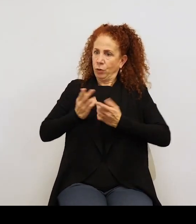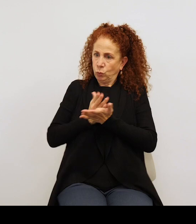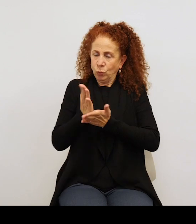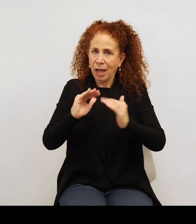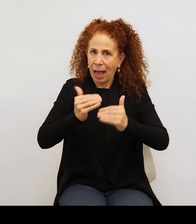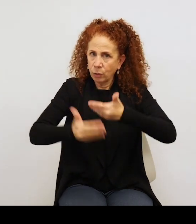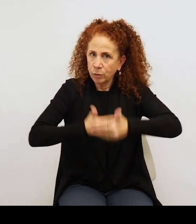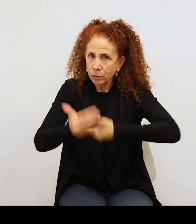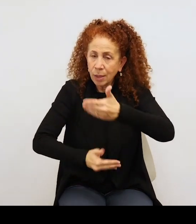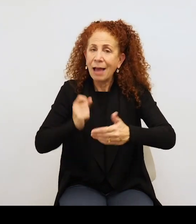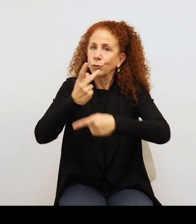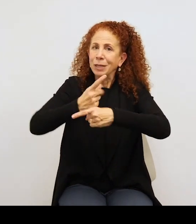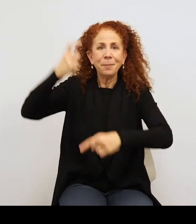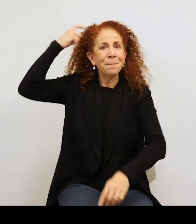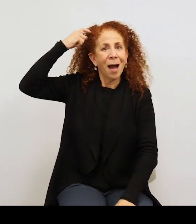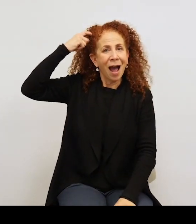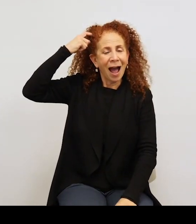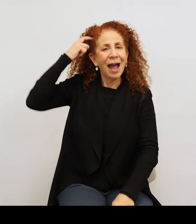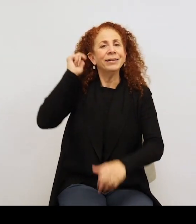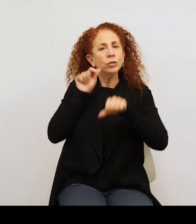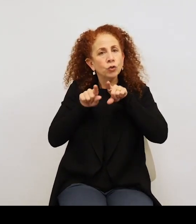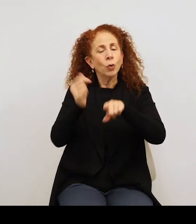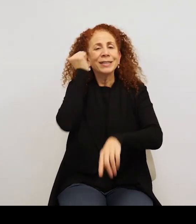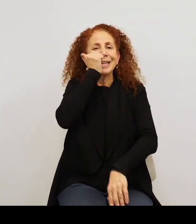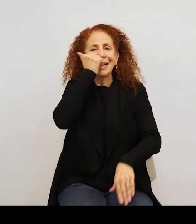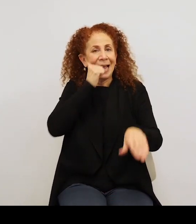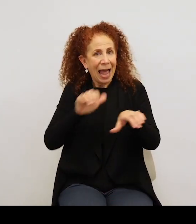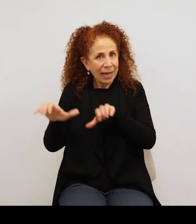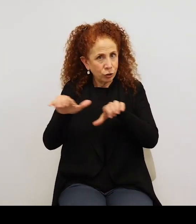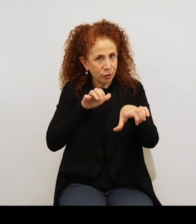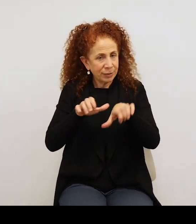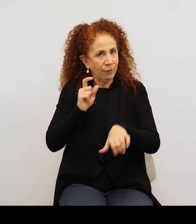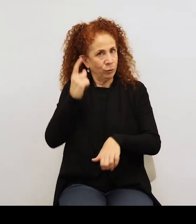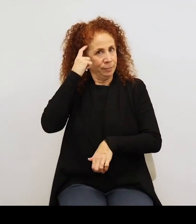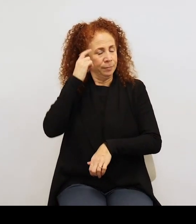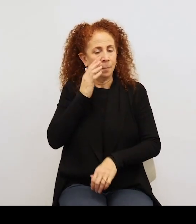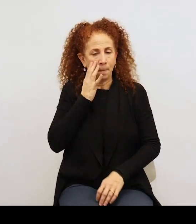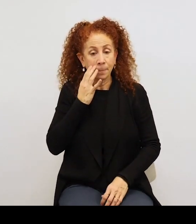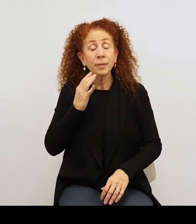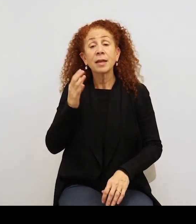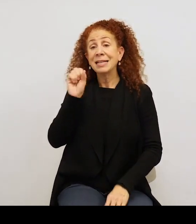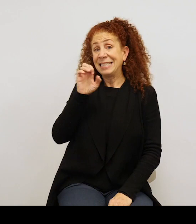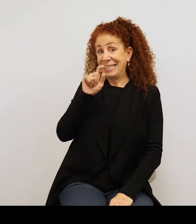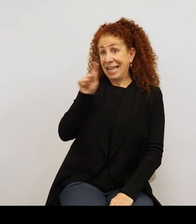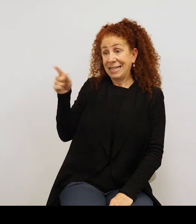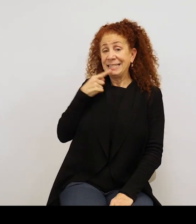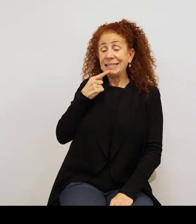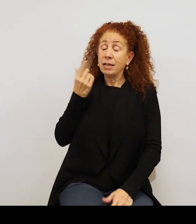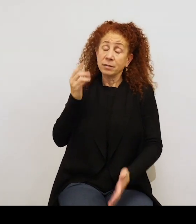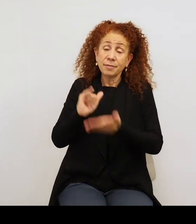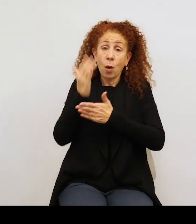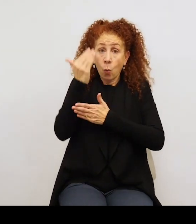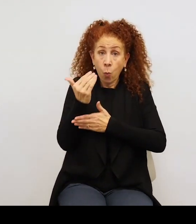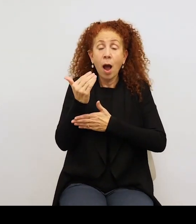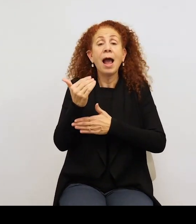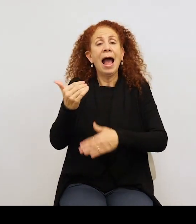They have to be mindful in their daily actions. And because of it, as Sennett says, there is room for the imagination